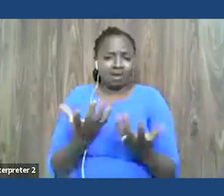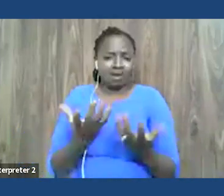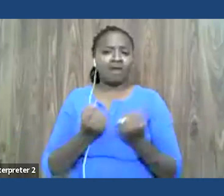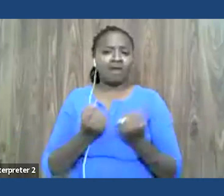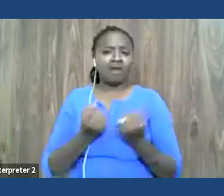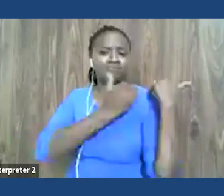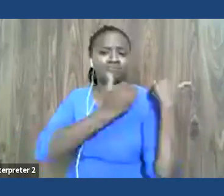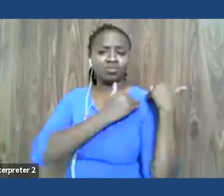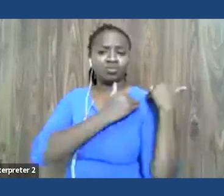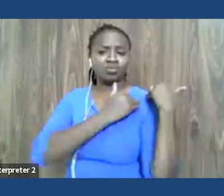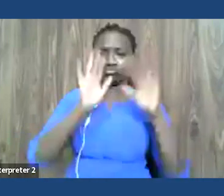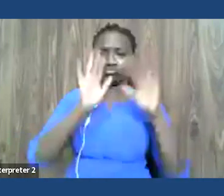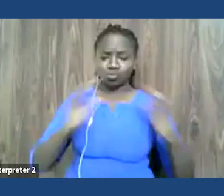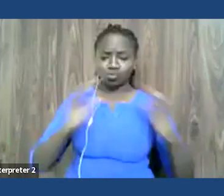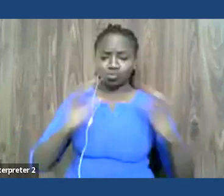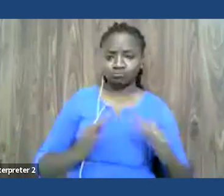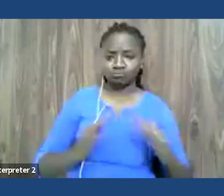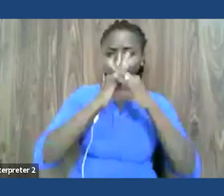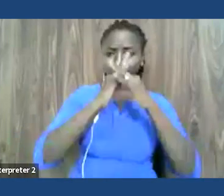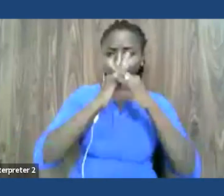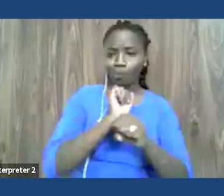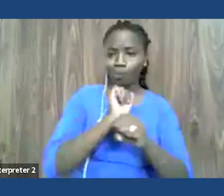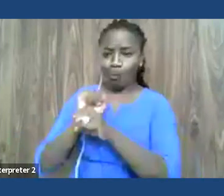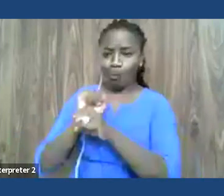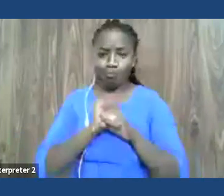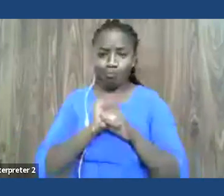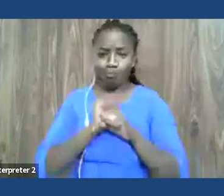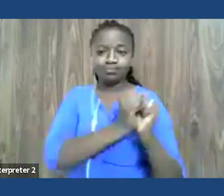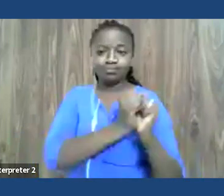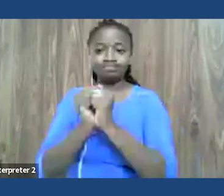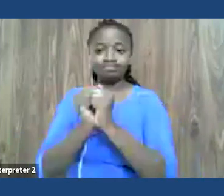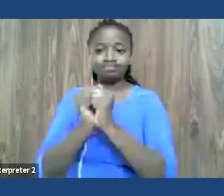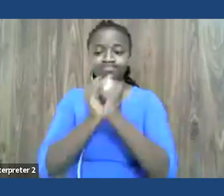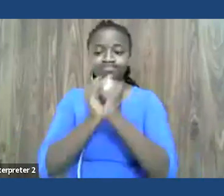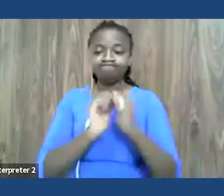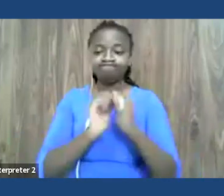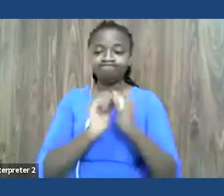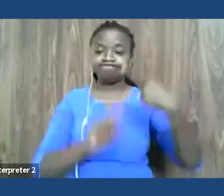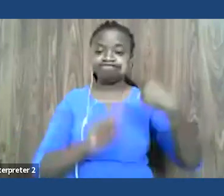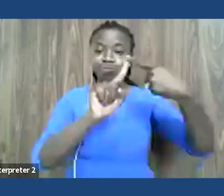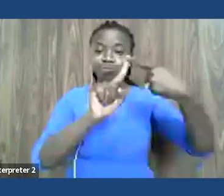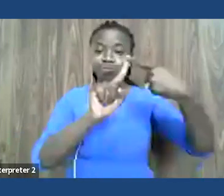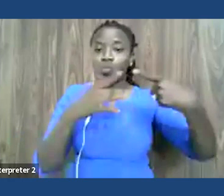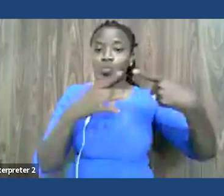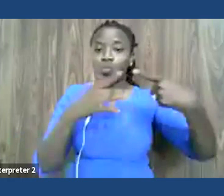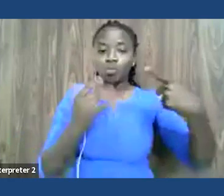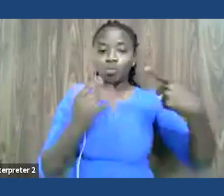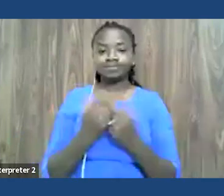The first thing that I would point out is the shareholder primacy principle which is